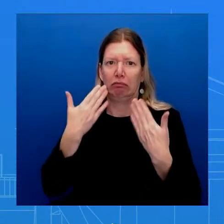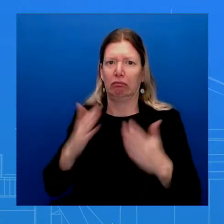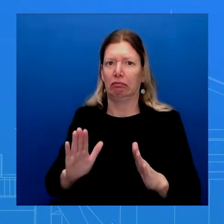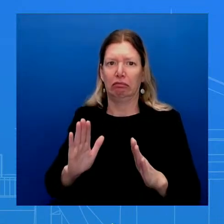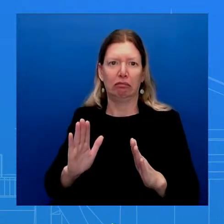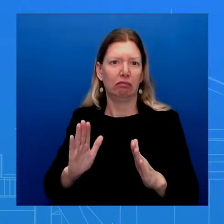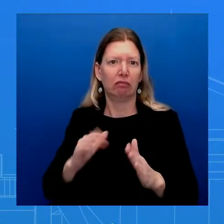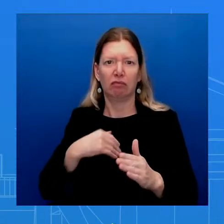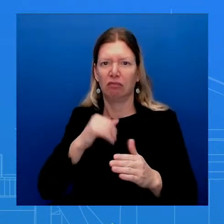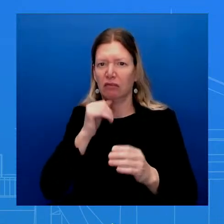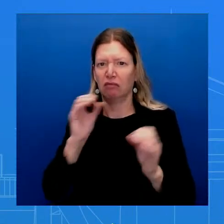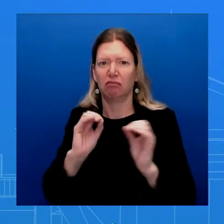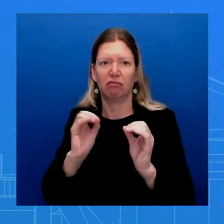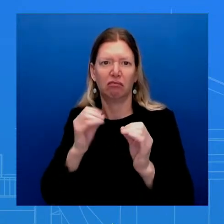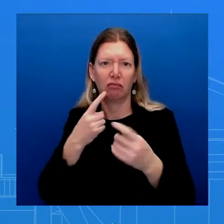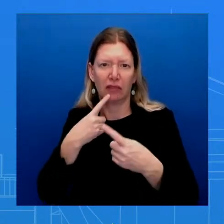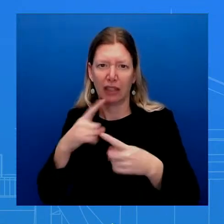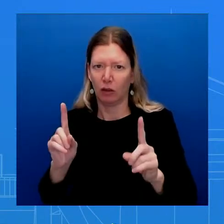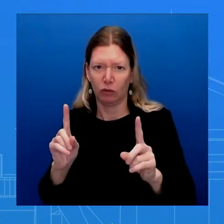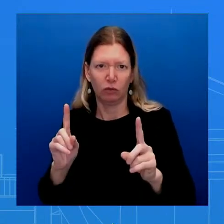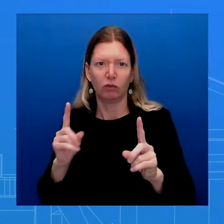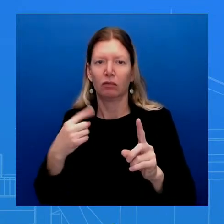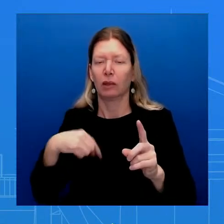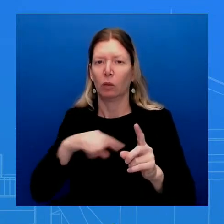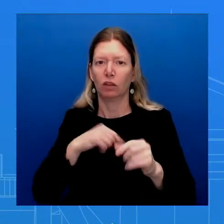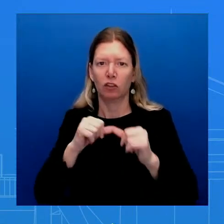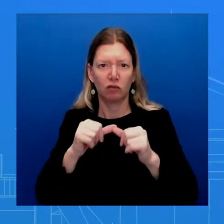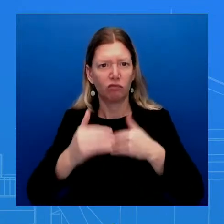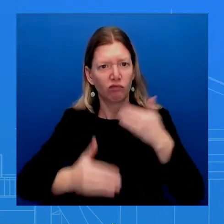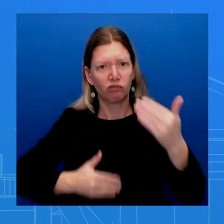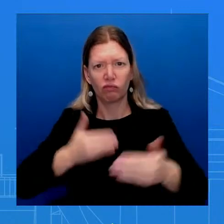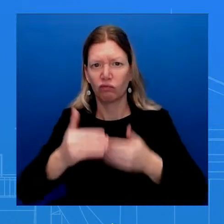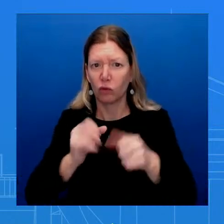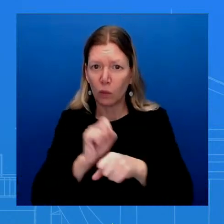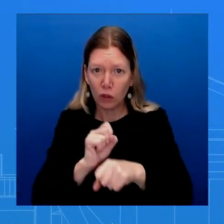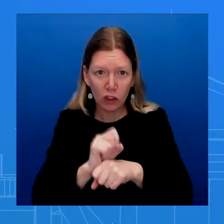that the President set out to do. And we just talked about supply chains. We just talked about the economy.